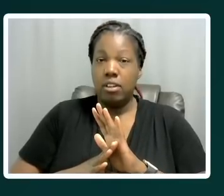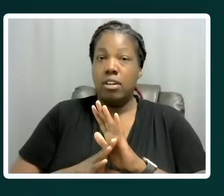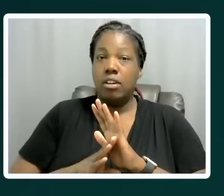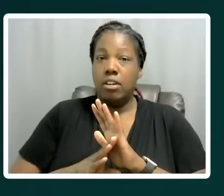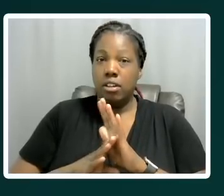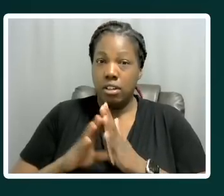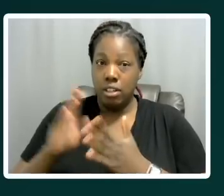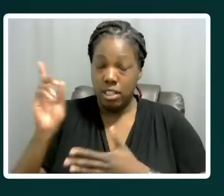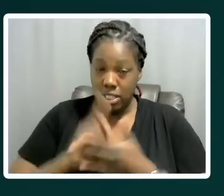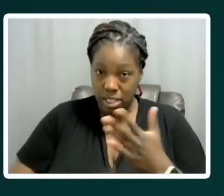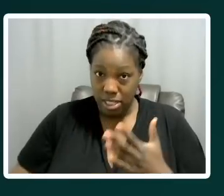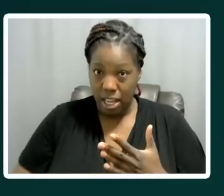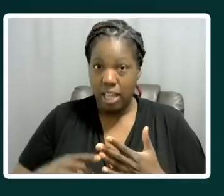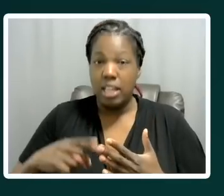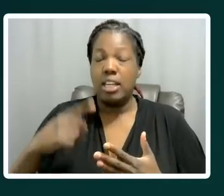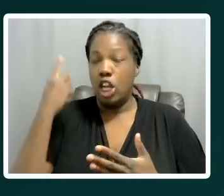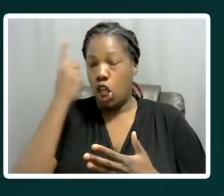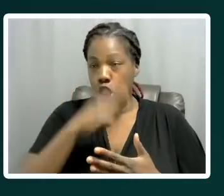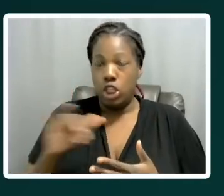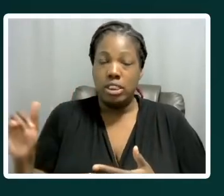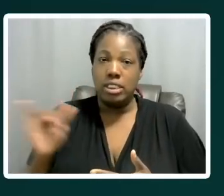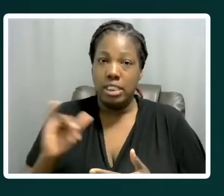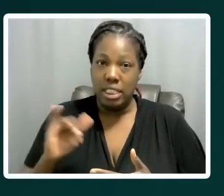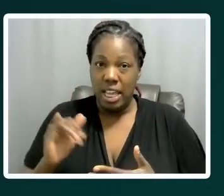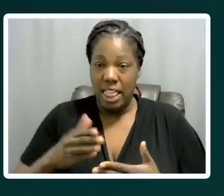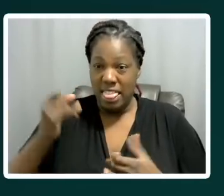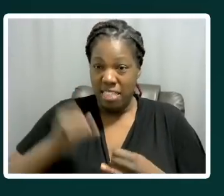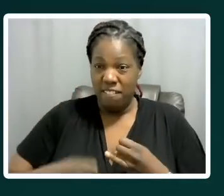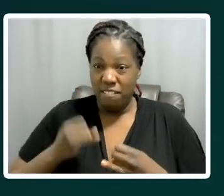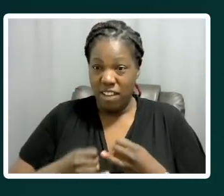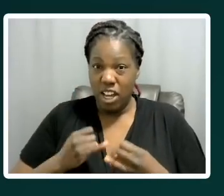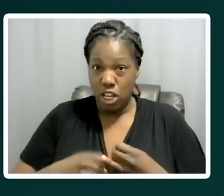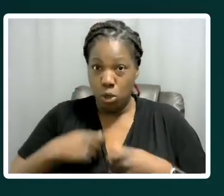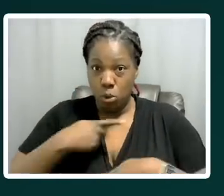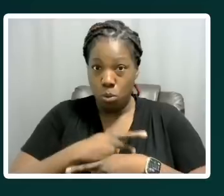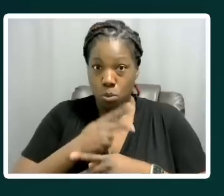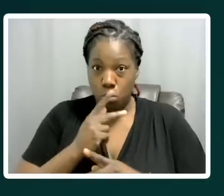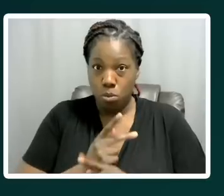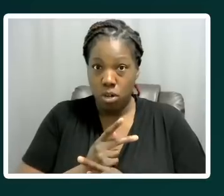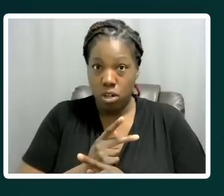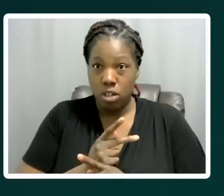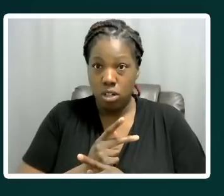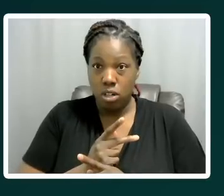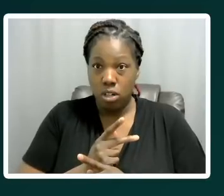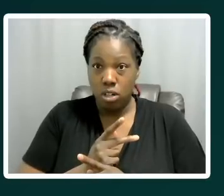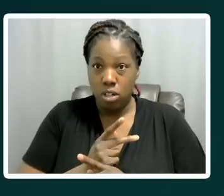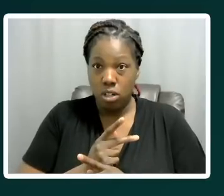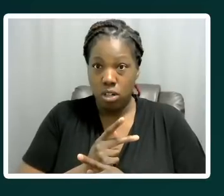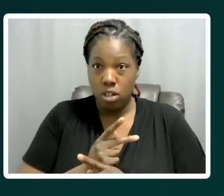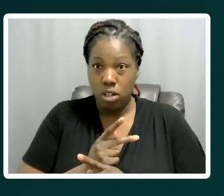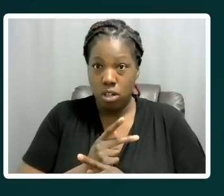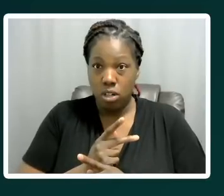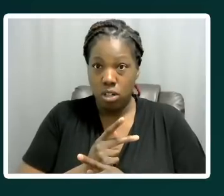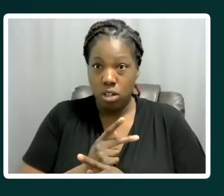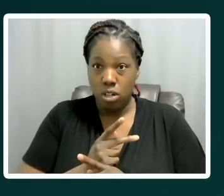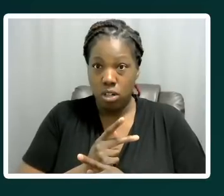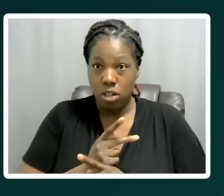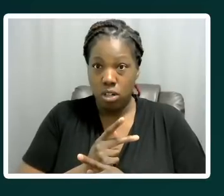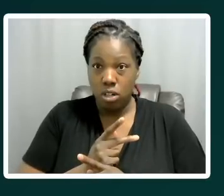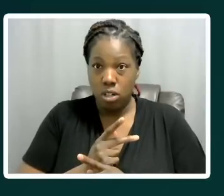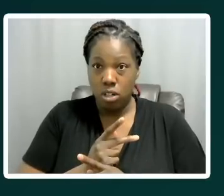like the final product, we make sure to design for prototypes that answer the questions that we